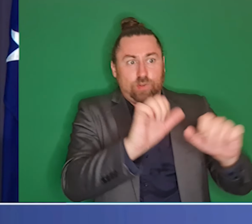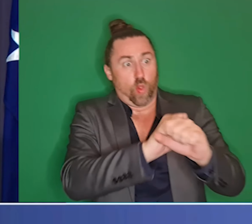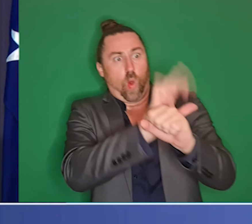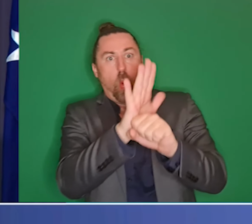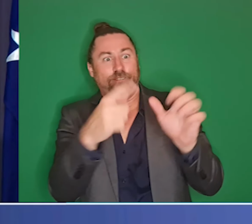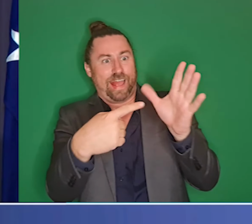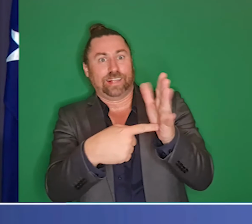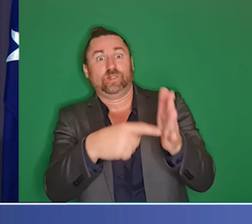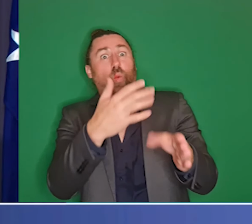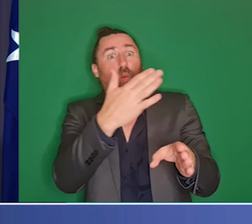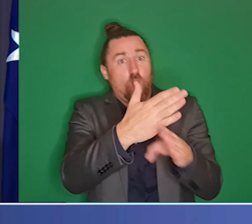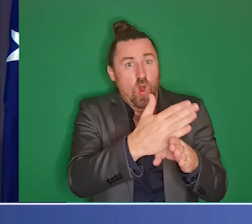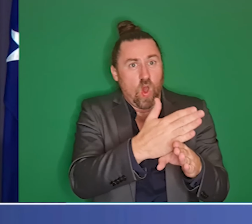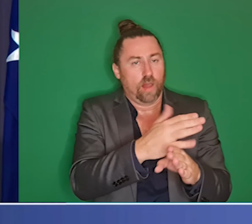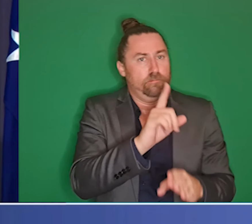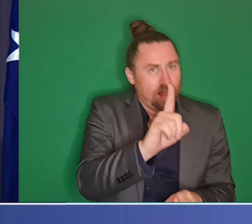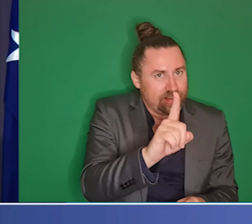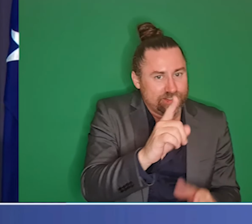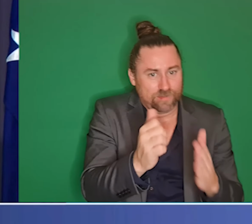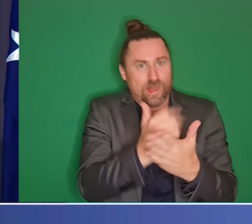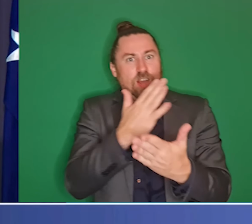as well as making sure that workplace can function.